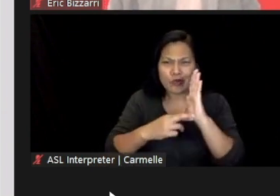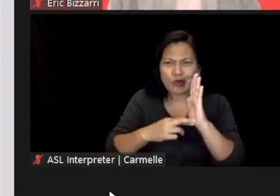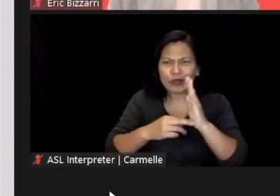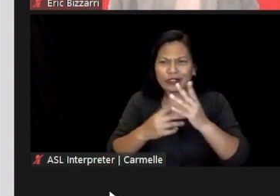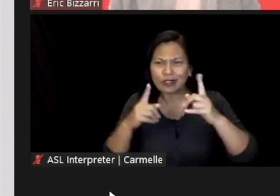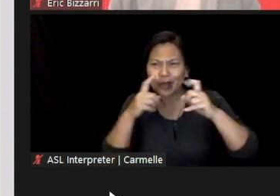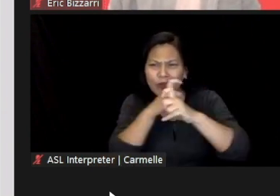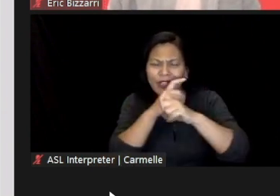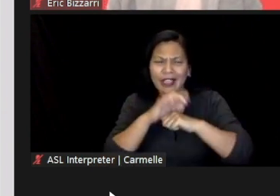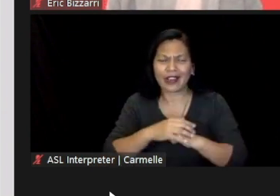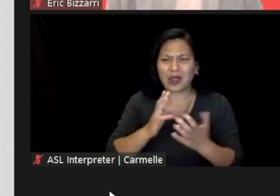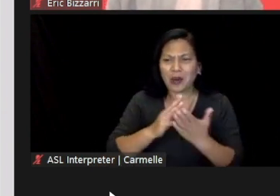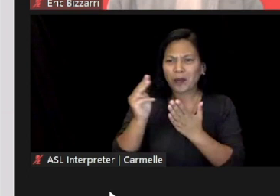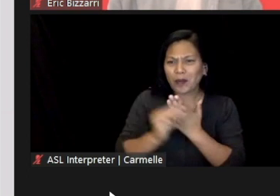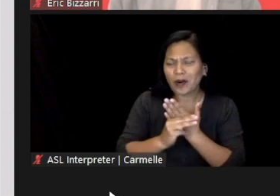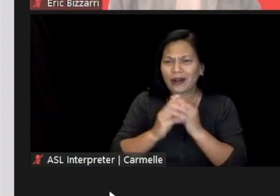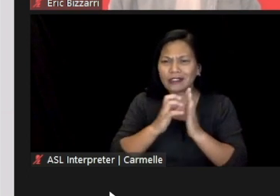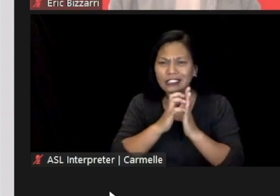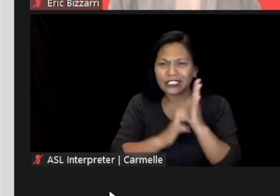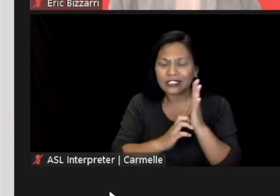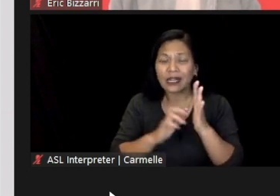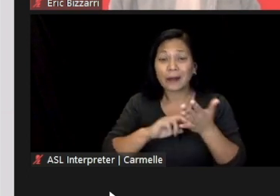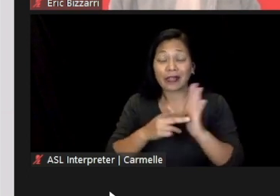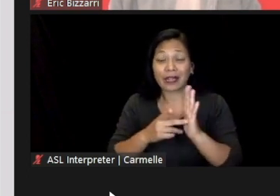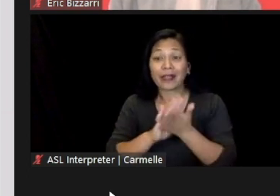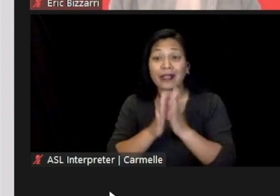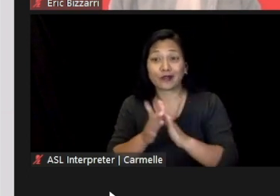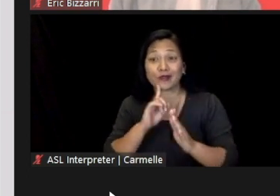programs, and it gets to be a pretty complex, pretty fast.